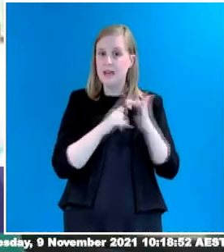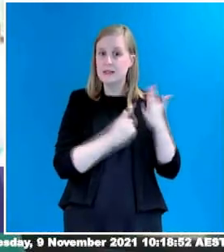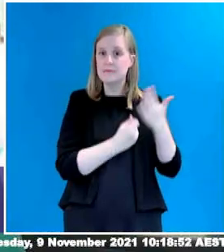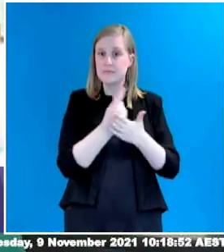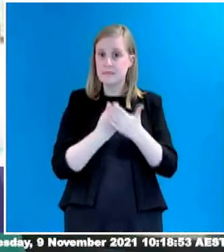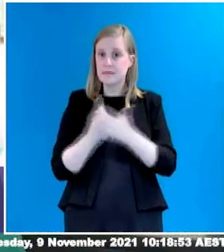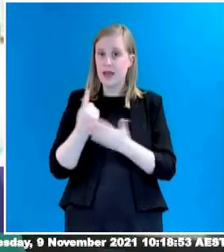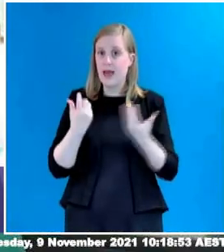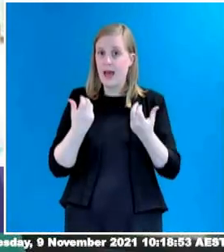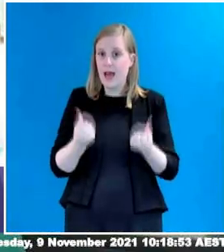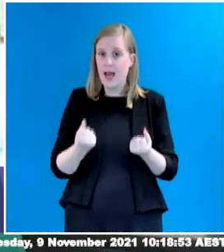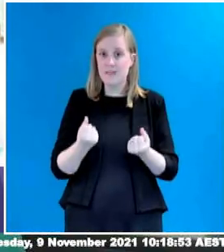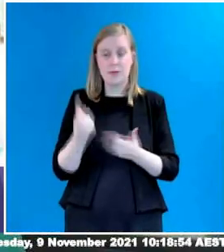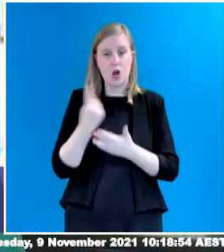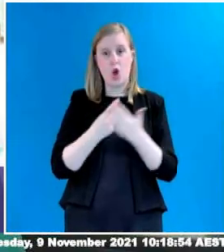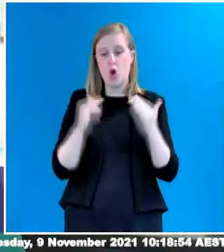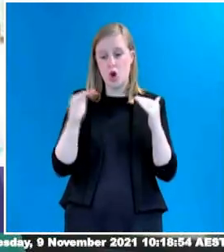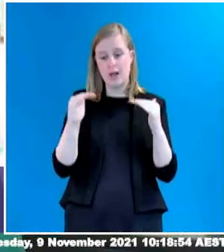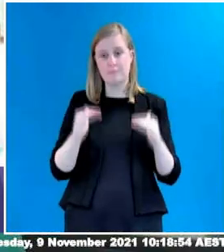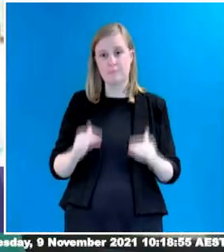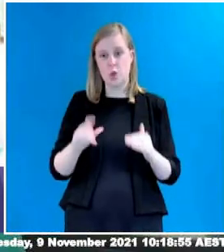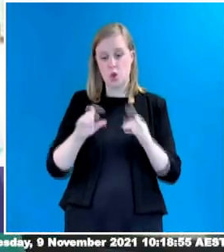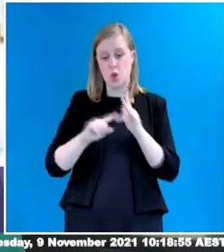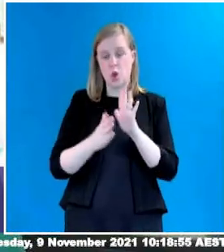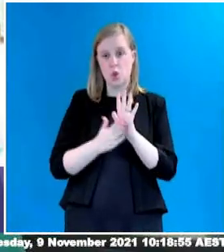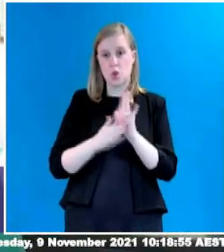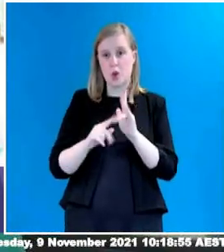only common law damages that were available in that case.